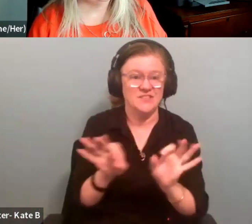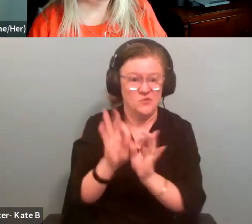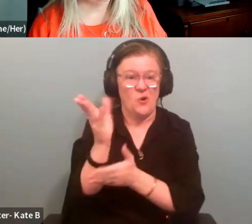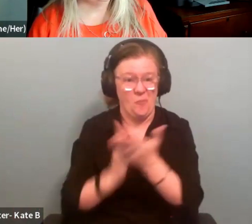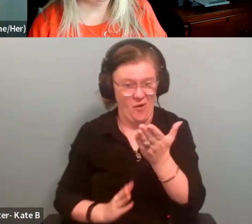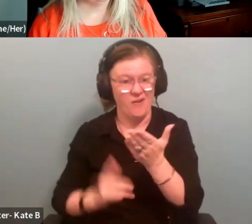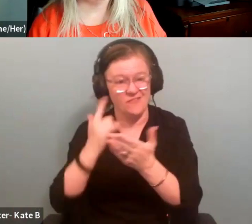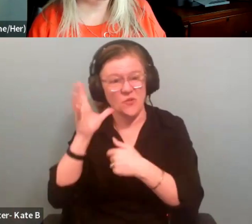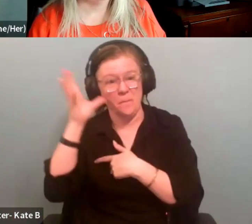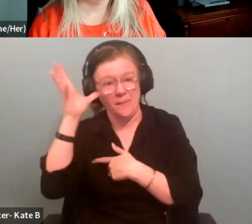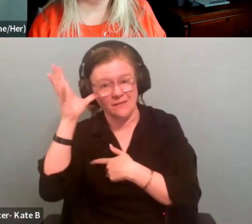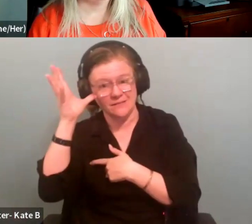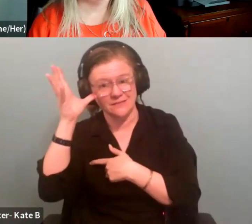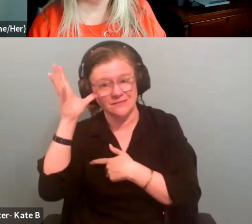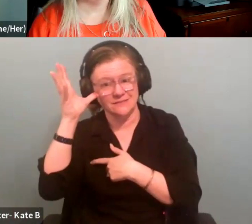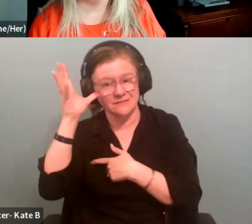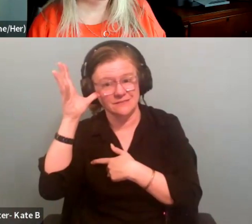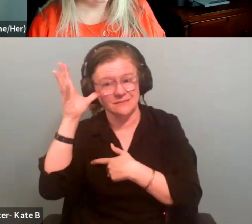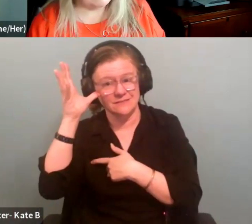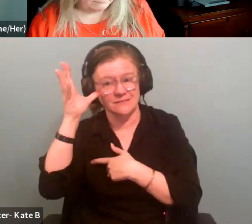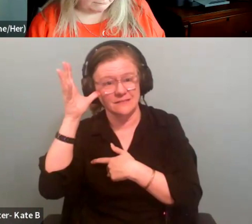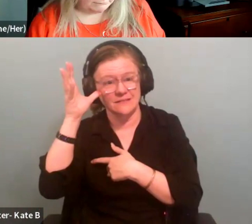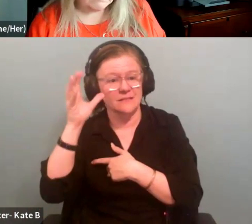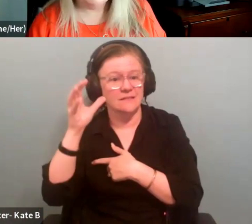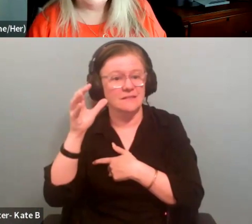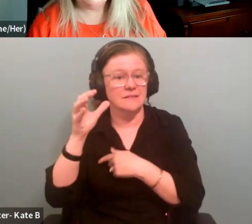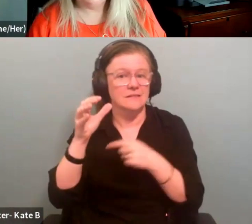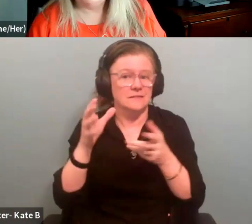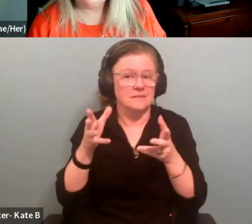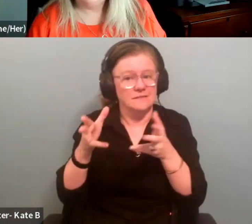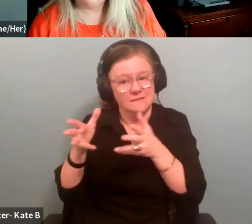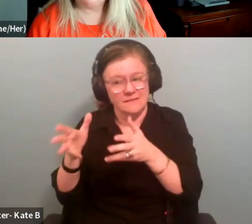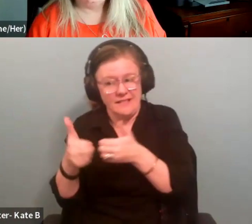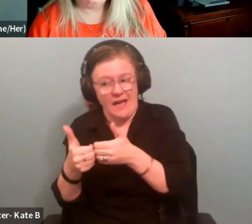service. But it doesn't have to be done in partnership with wraparound, it can be done as